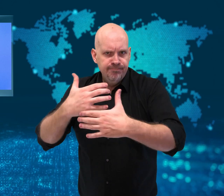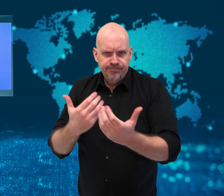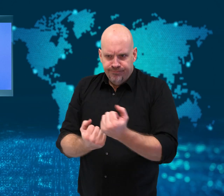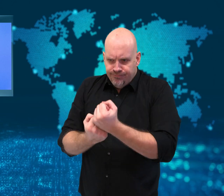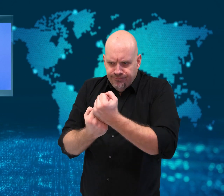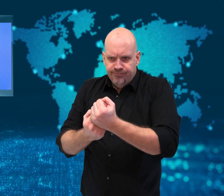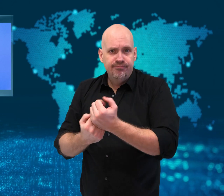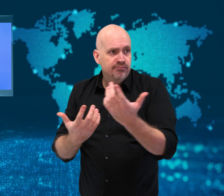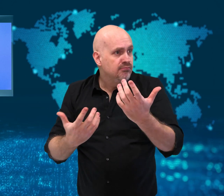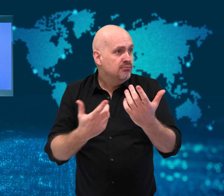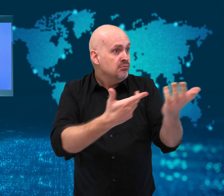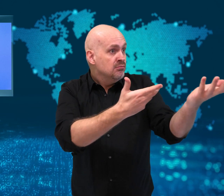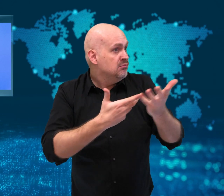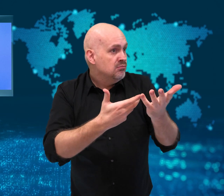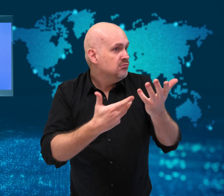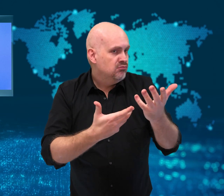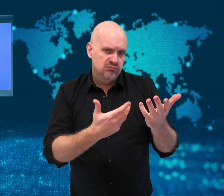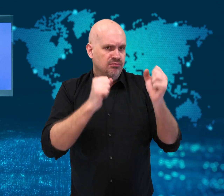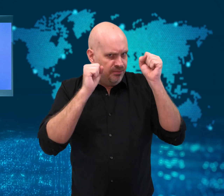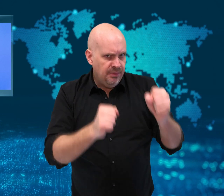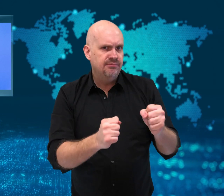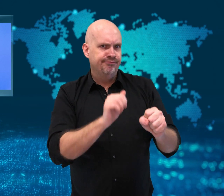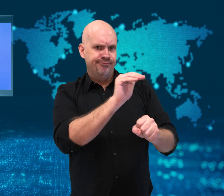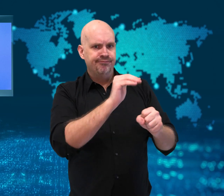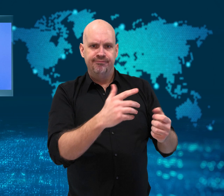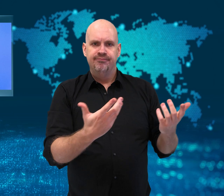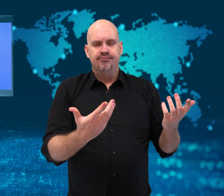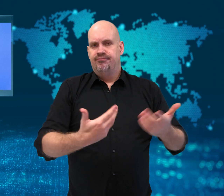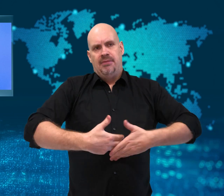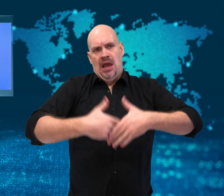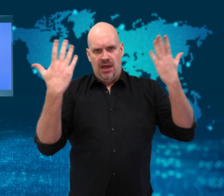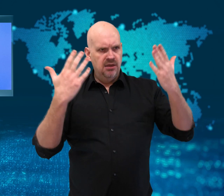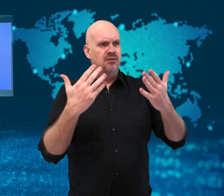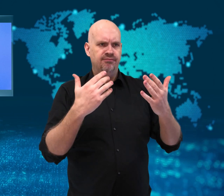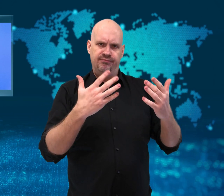“take any action required to protect its citizens.”